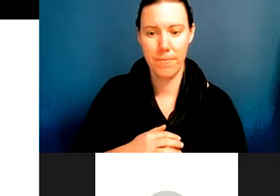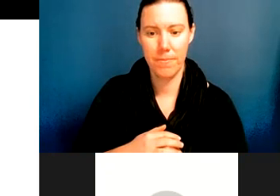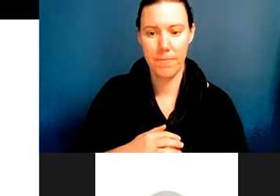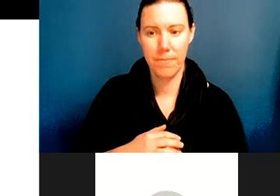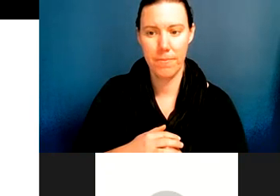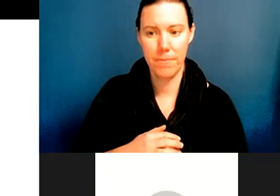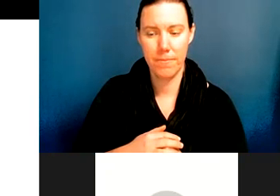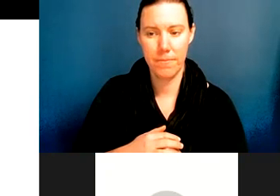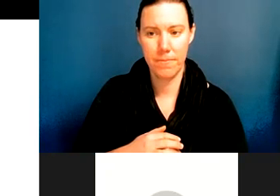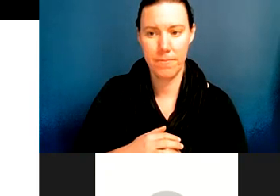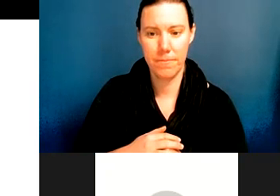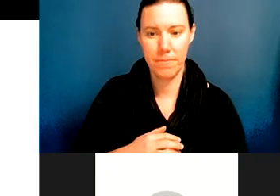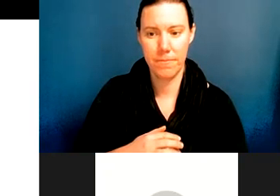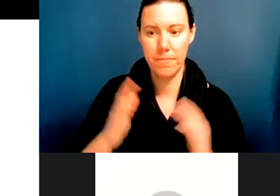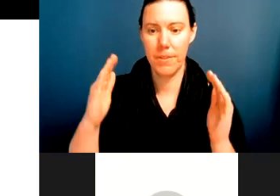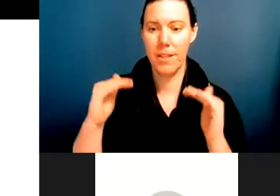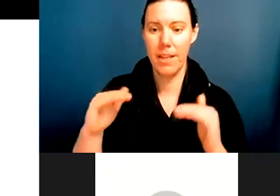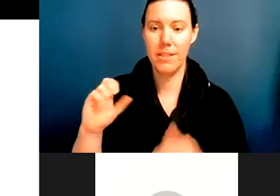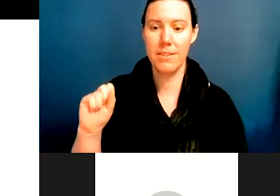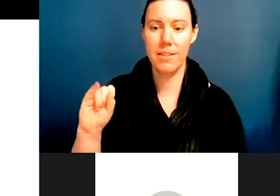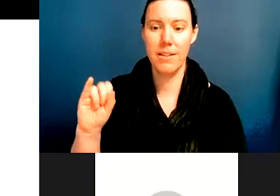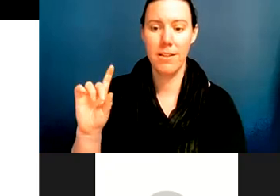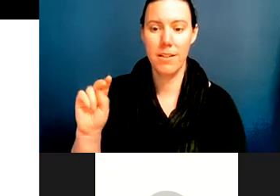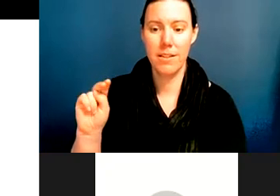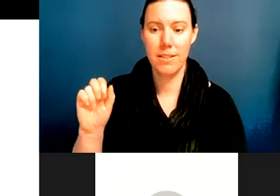[Dan] Next, we have Sydney. You are unmuted.